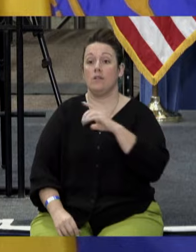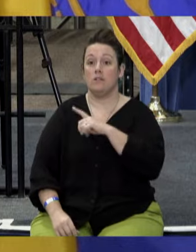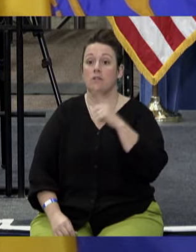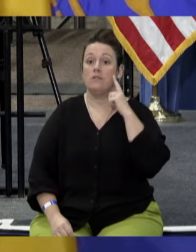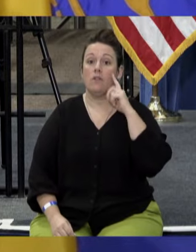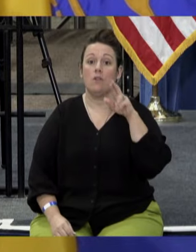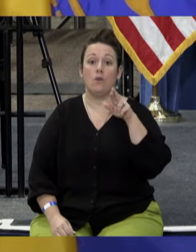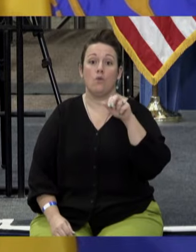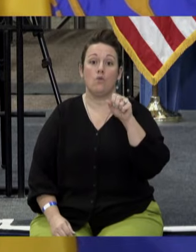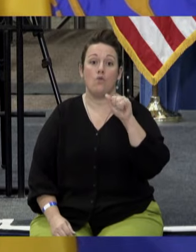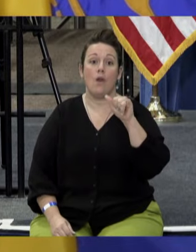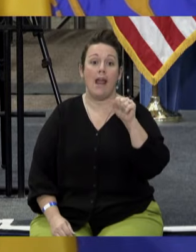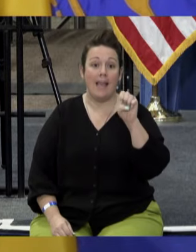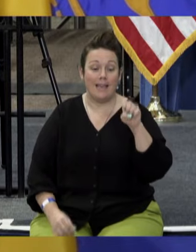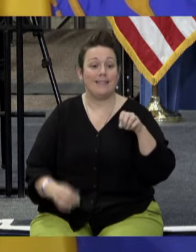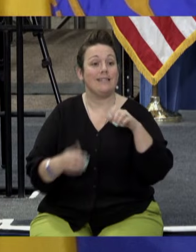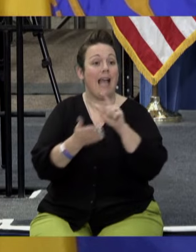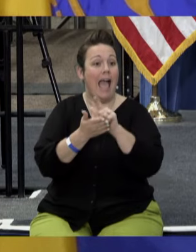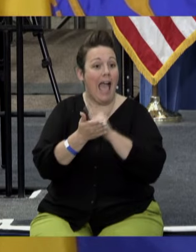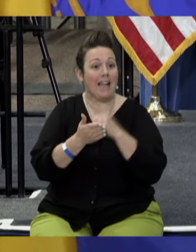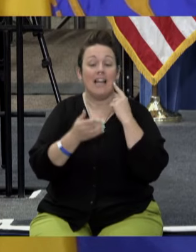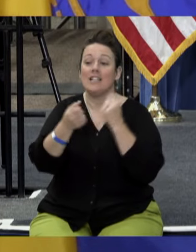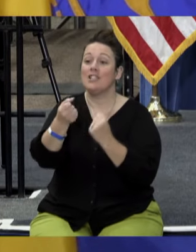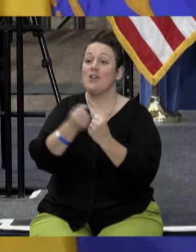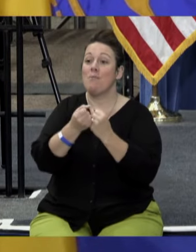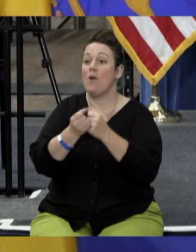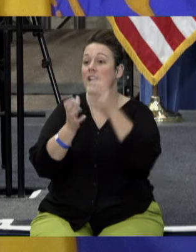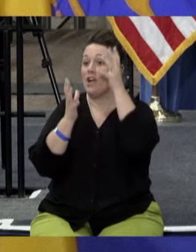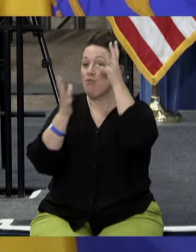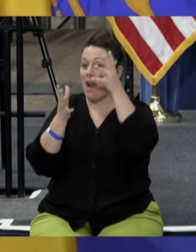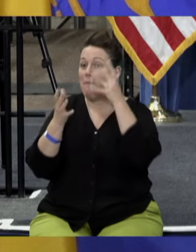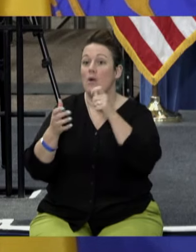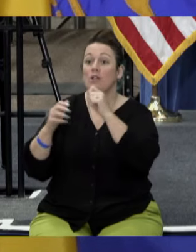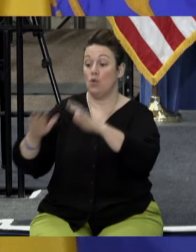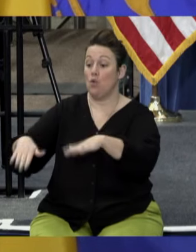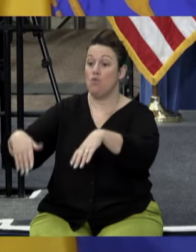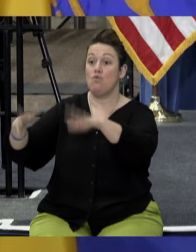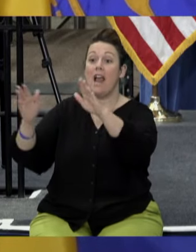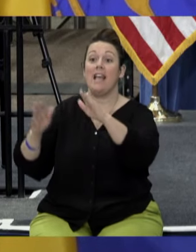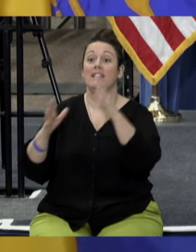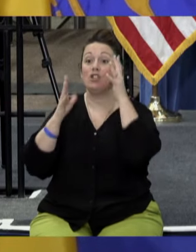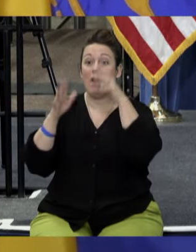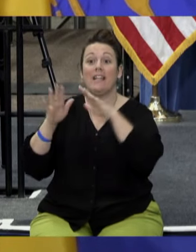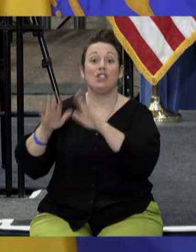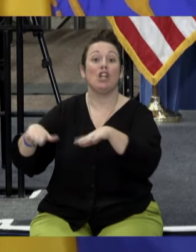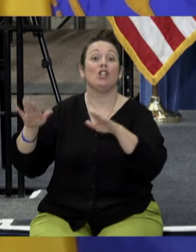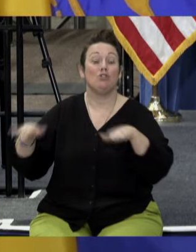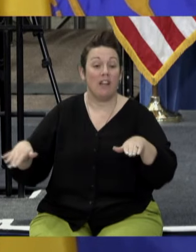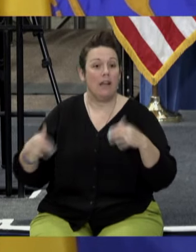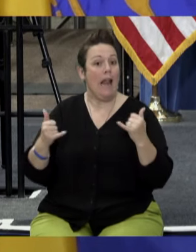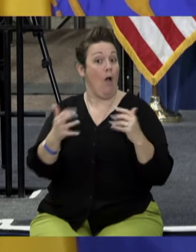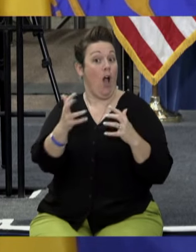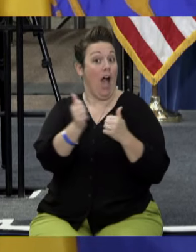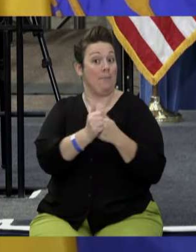supporting grandparents raising grandchildren to create and now update the national strategy to